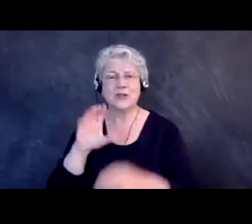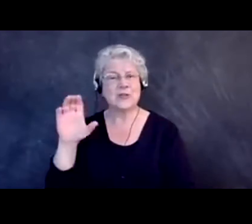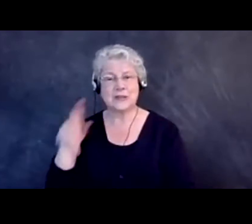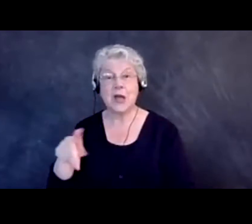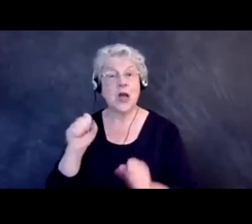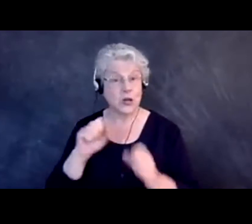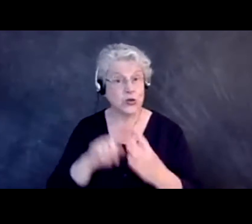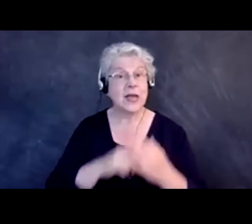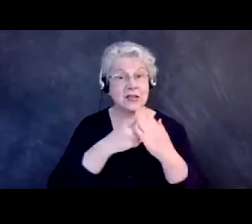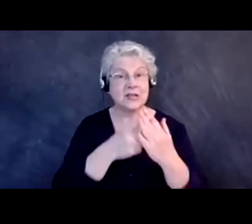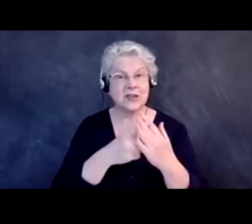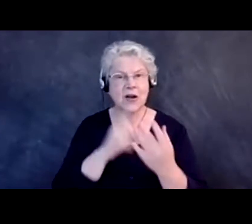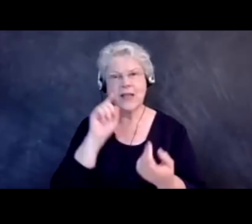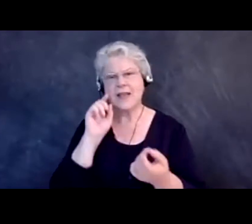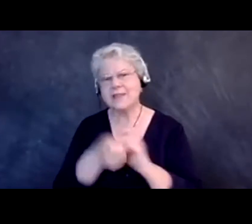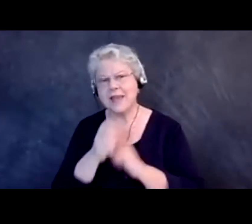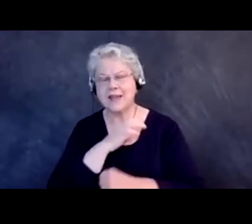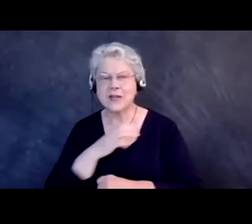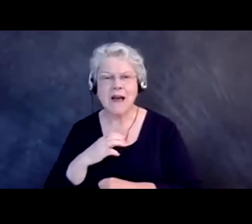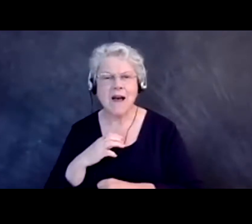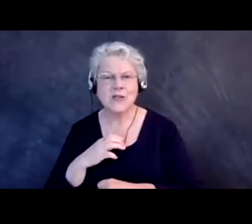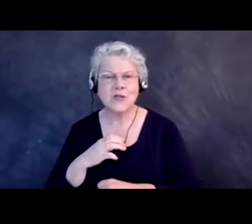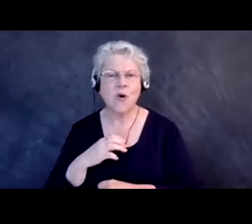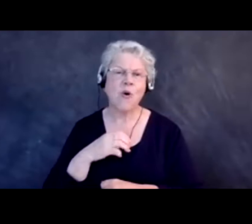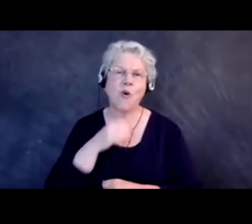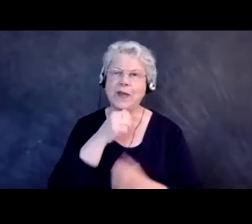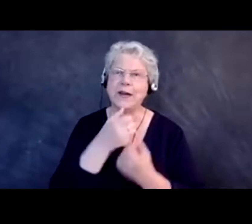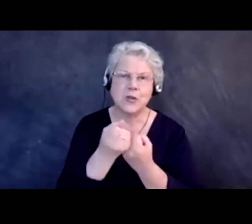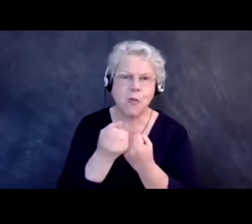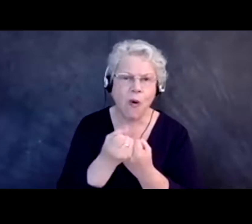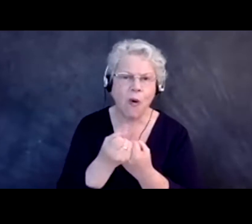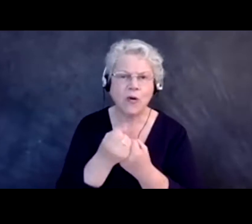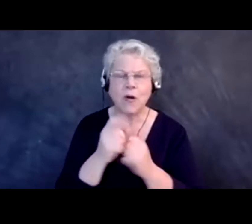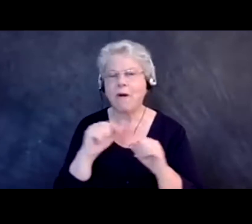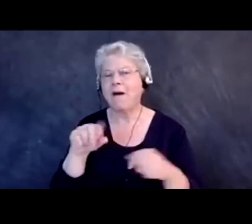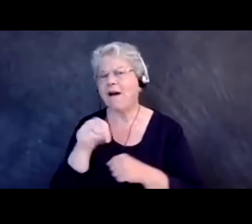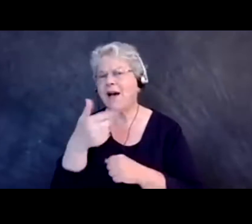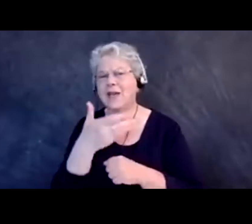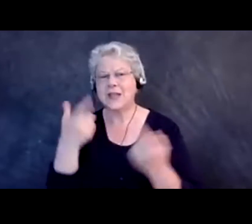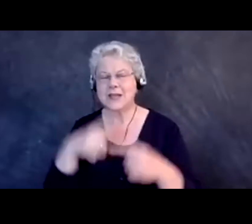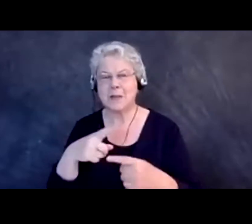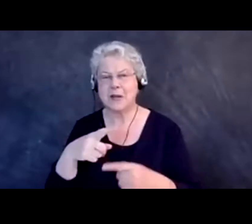things will change. Maybe there’s a change in council, makybe the council doesn’t support it, or something else happens like a crisis happens in the community.